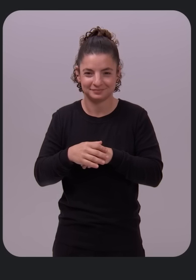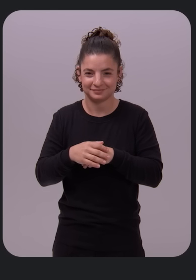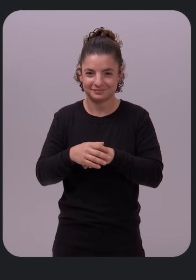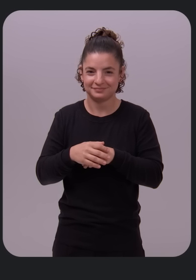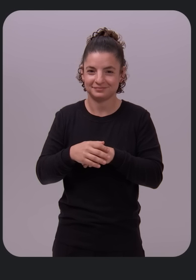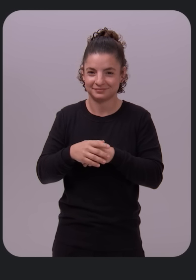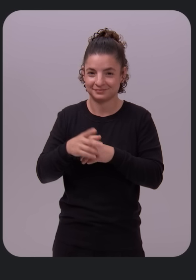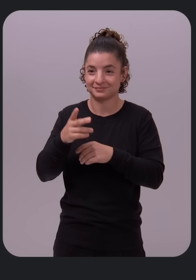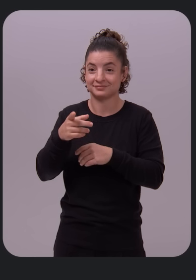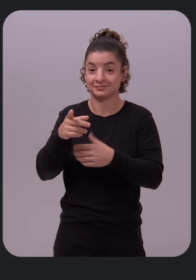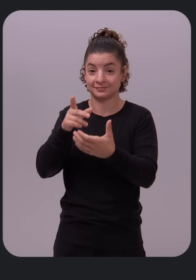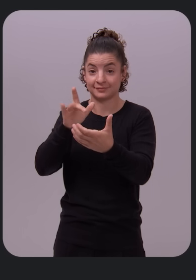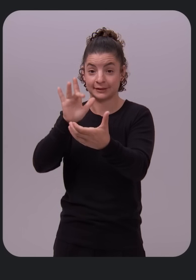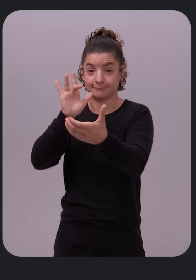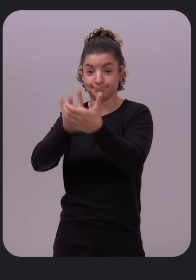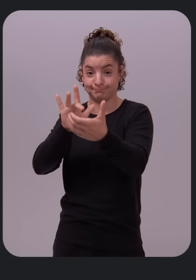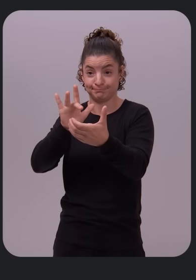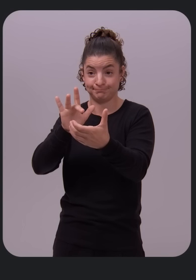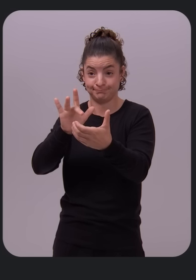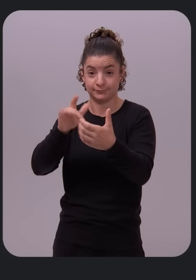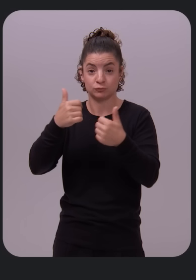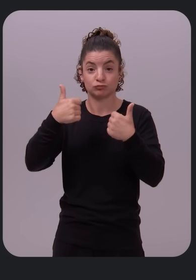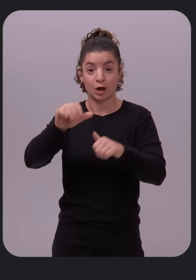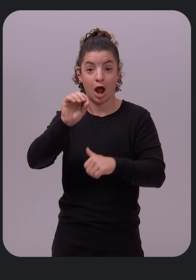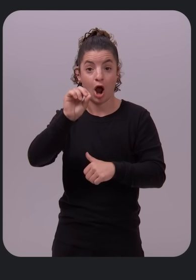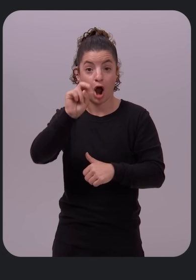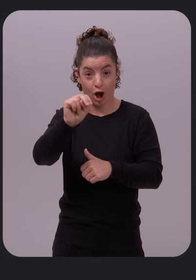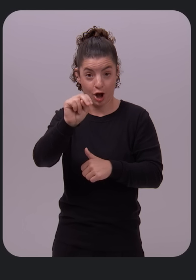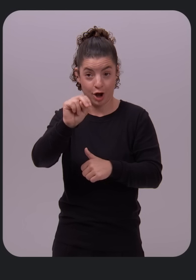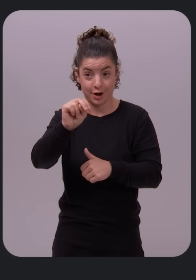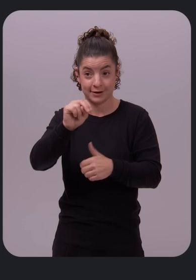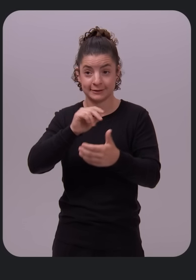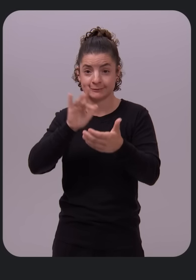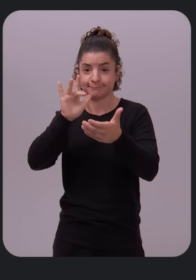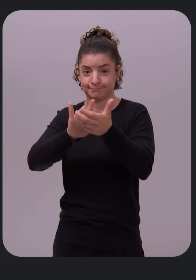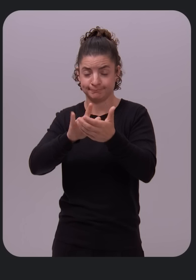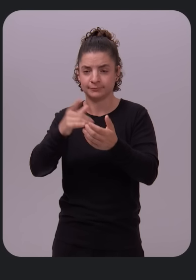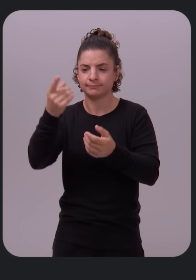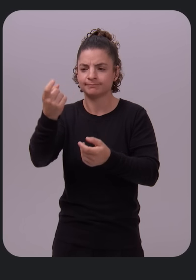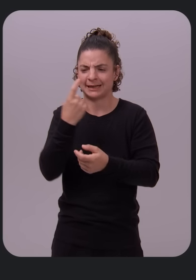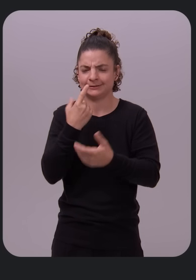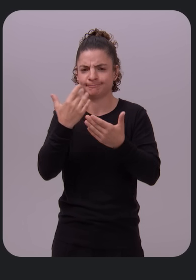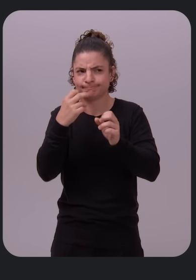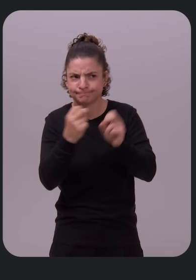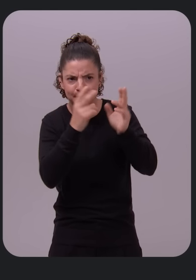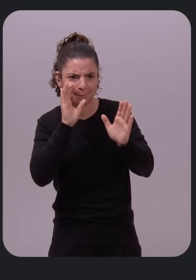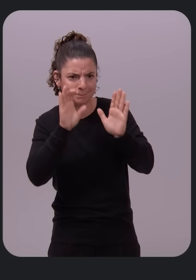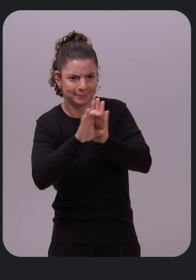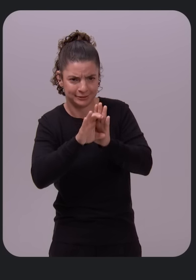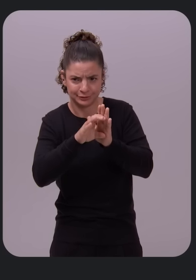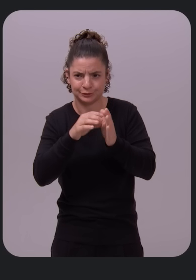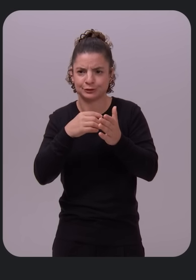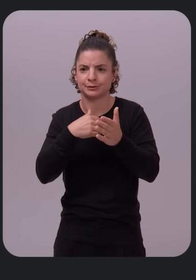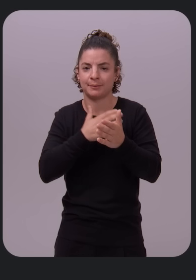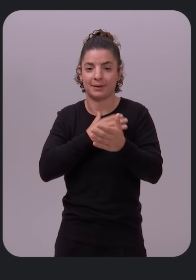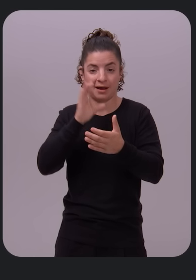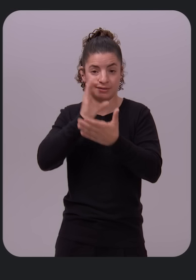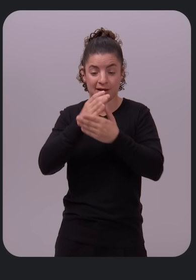I click on this button to try it on. It asks me to upload a picture, which takes me to my camera roll.